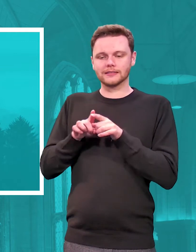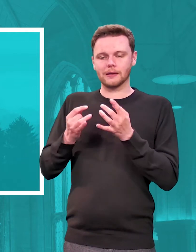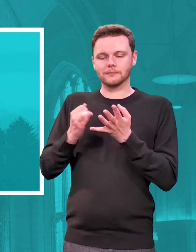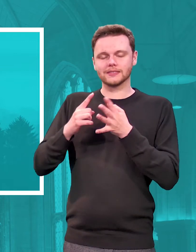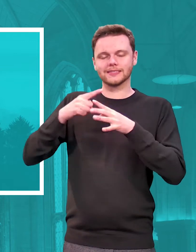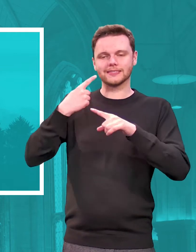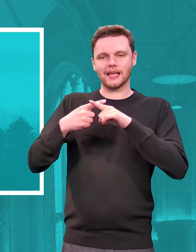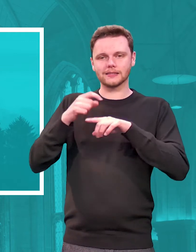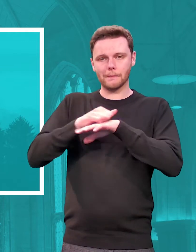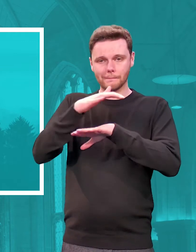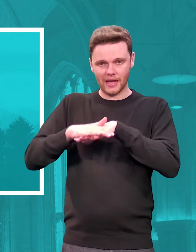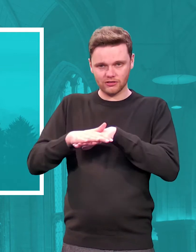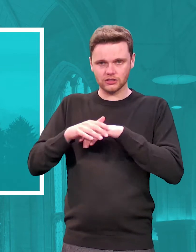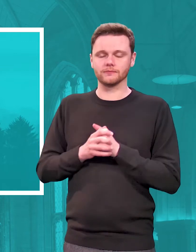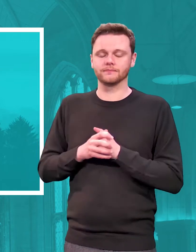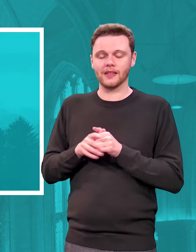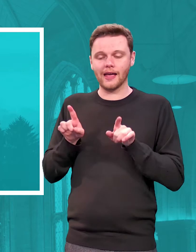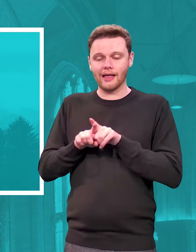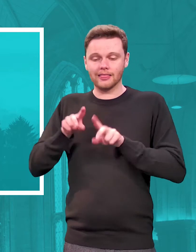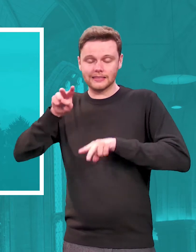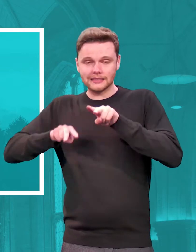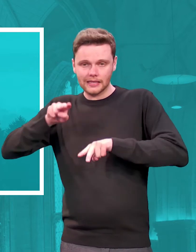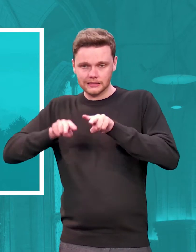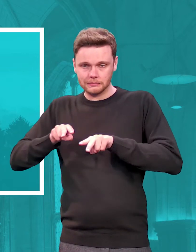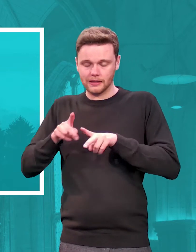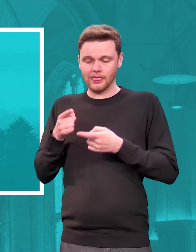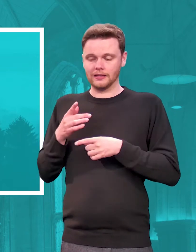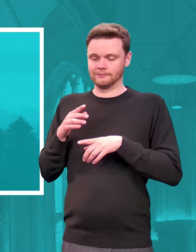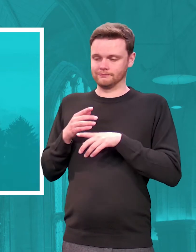together with the assessment that the safeguards inherent in this approach